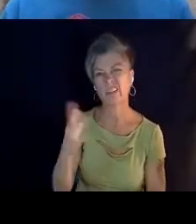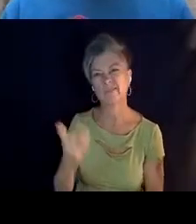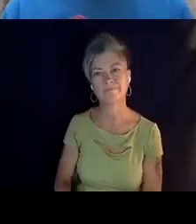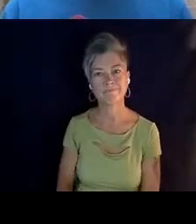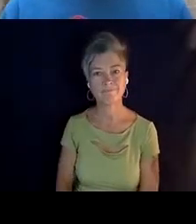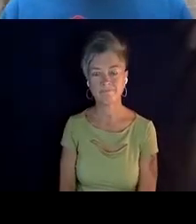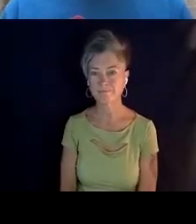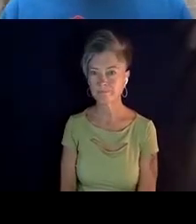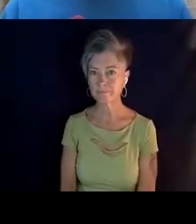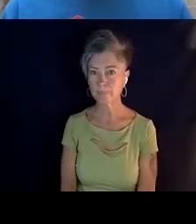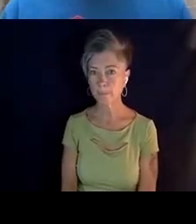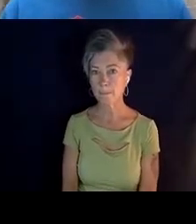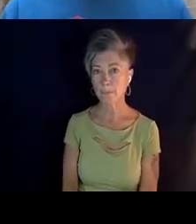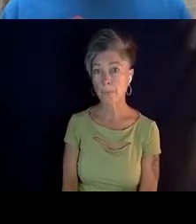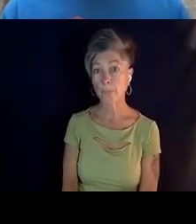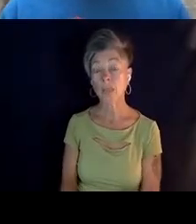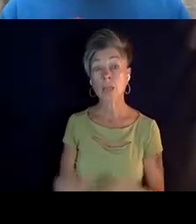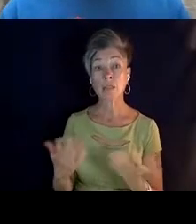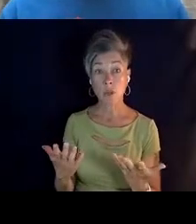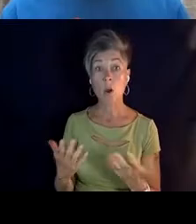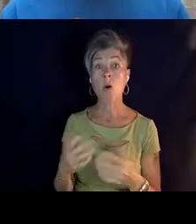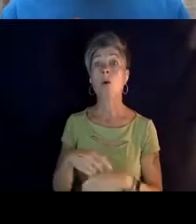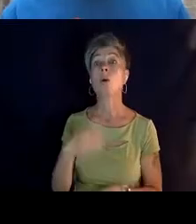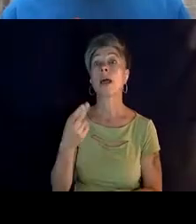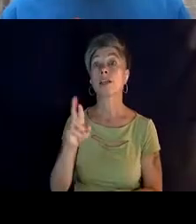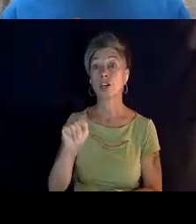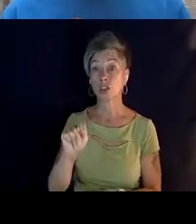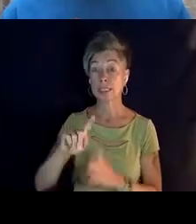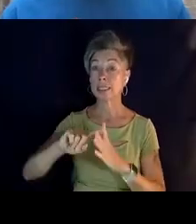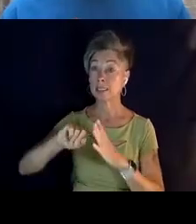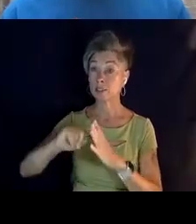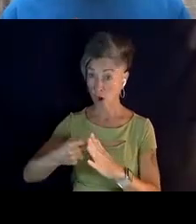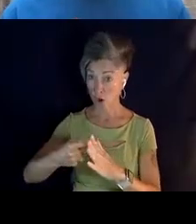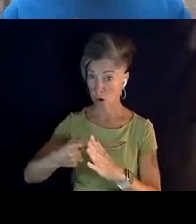So after starting hormone replacement therapy, and again, many of you may actually be